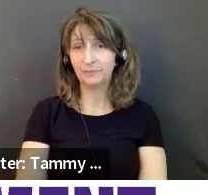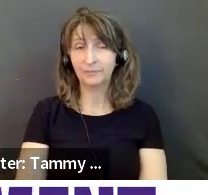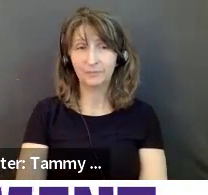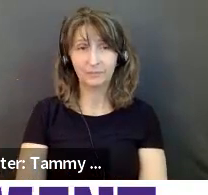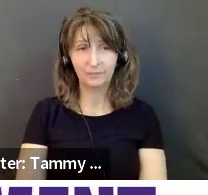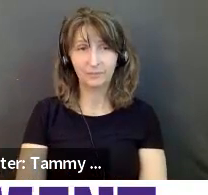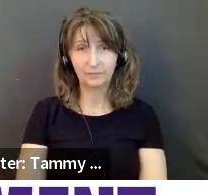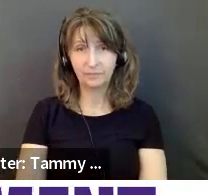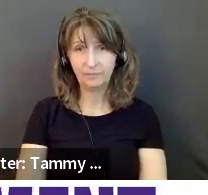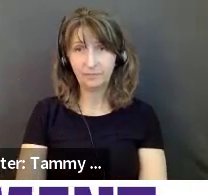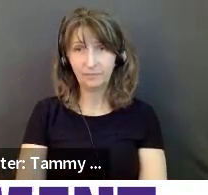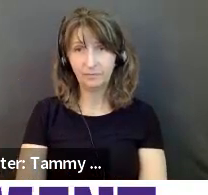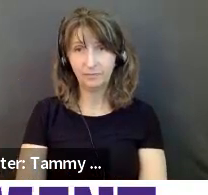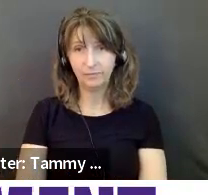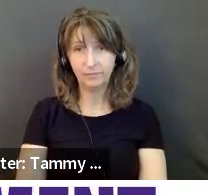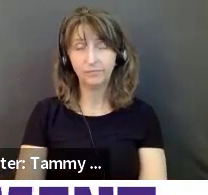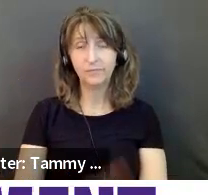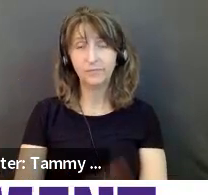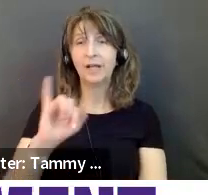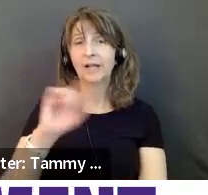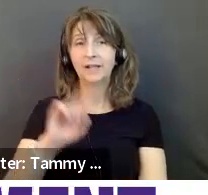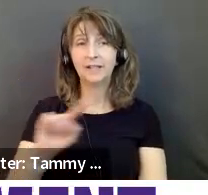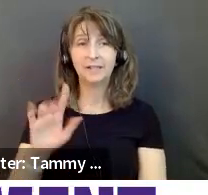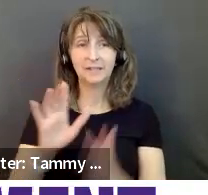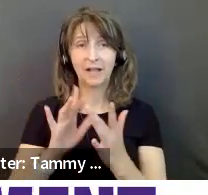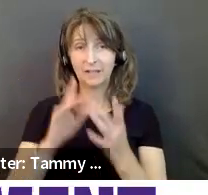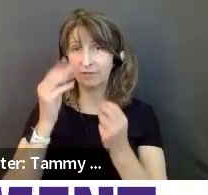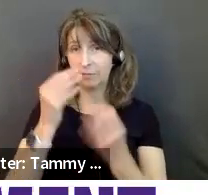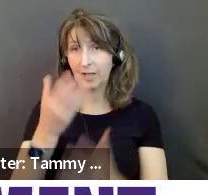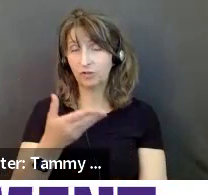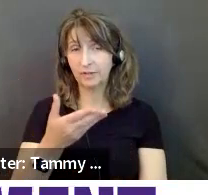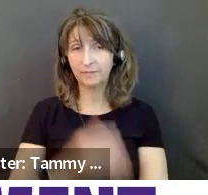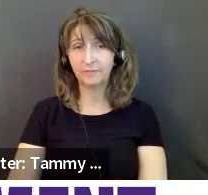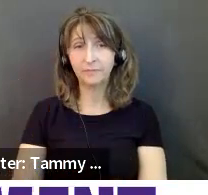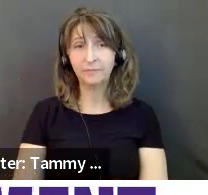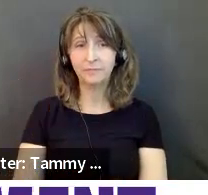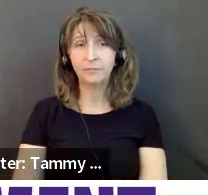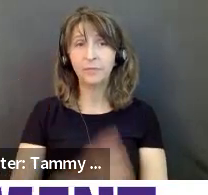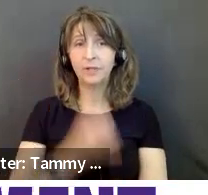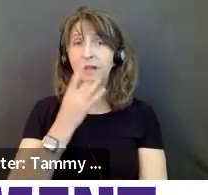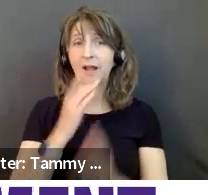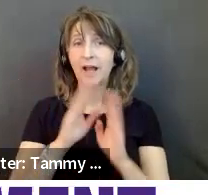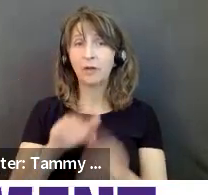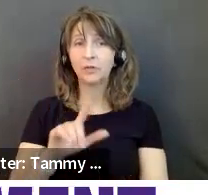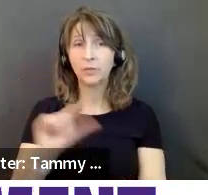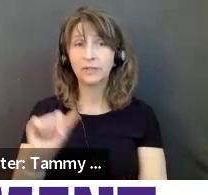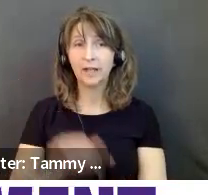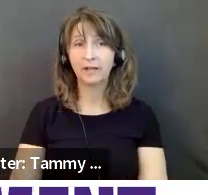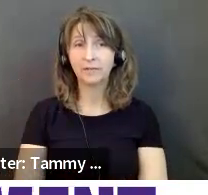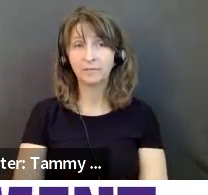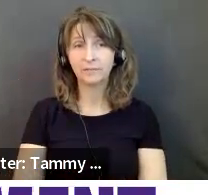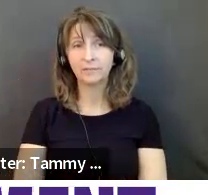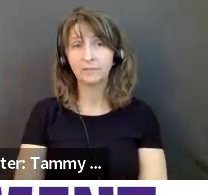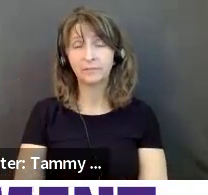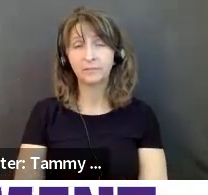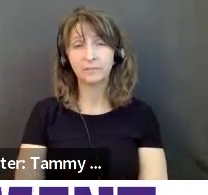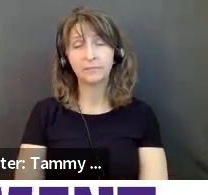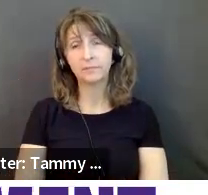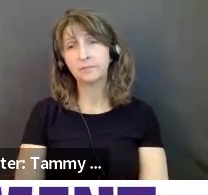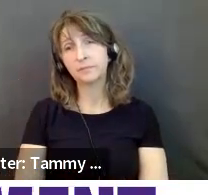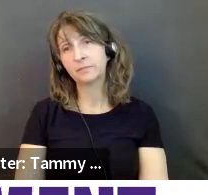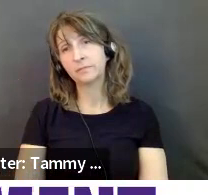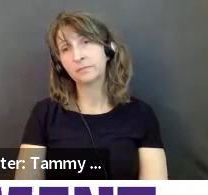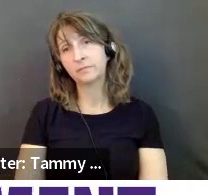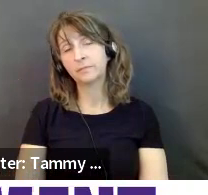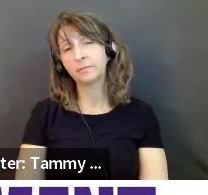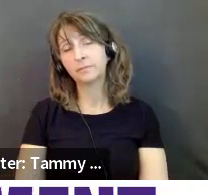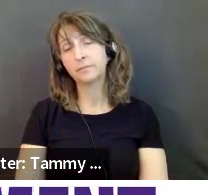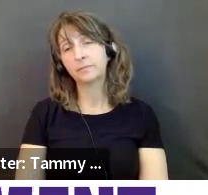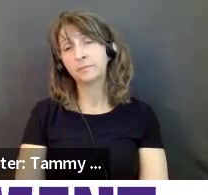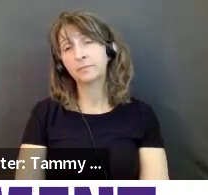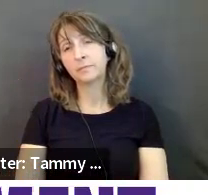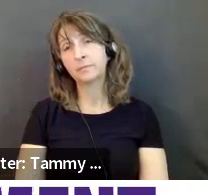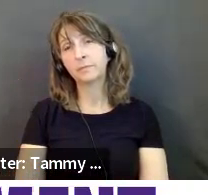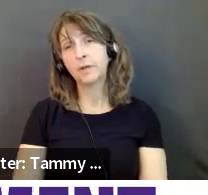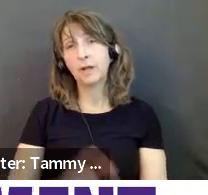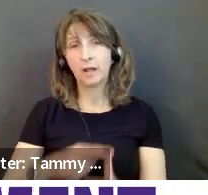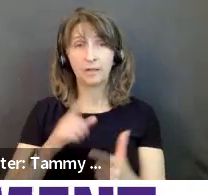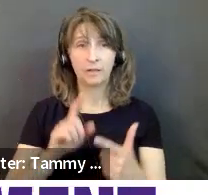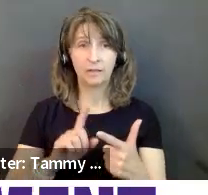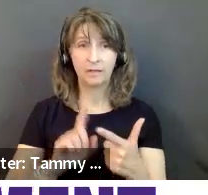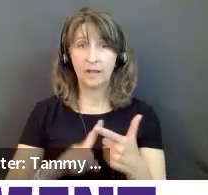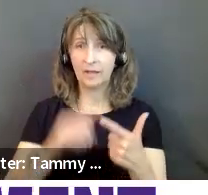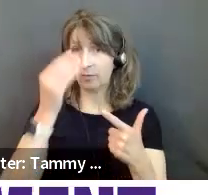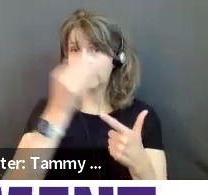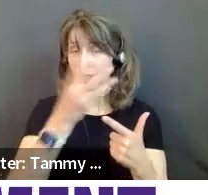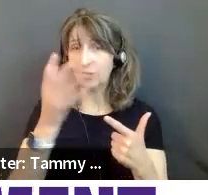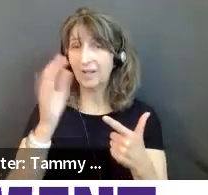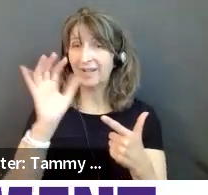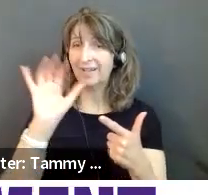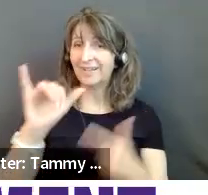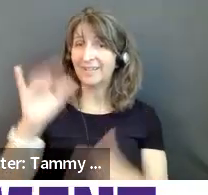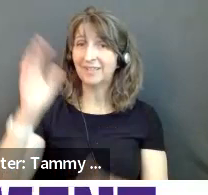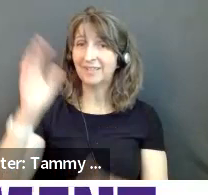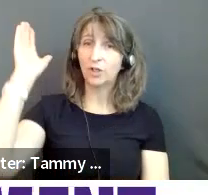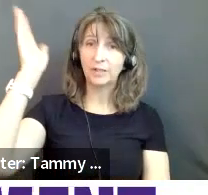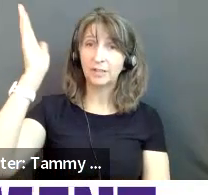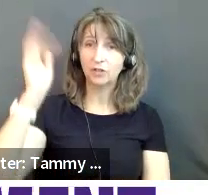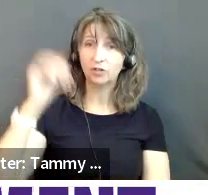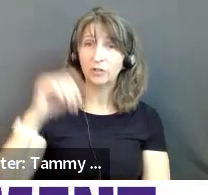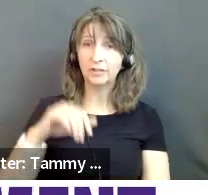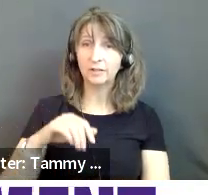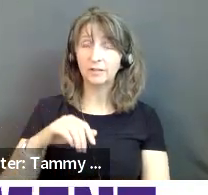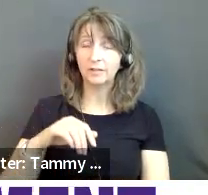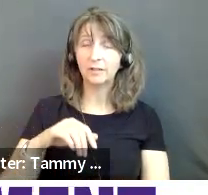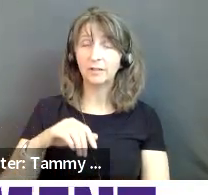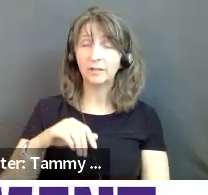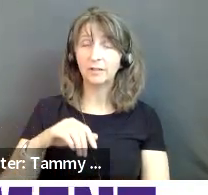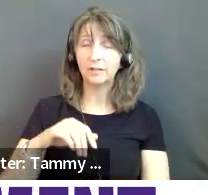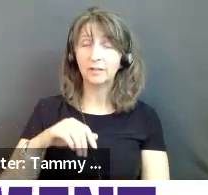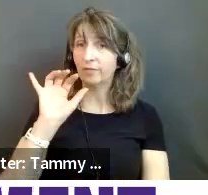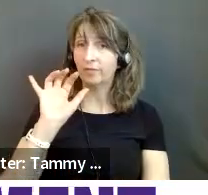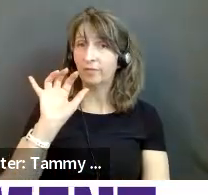Here is, Liz's contact information. With Lighthouse, Louisiana. And then, I'll go ahead and just, give you this disclosure that this presentation and associated materials were developed at US taxpayer expense.